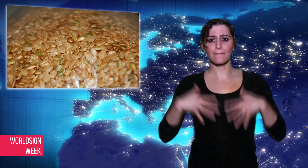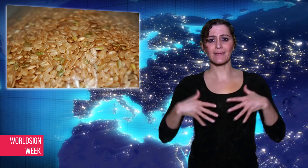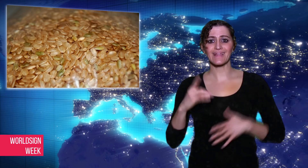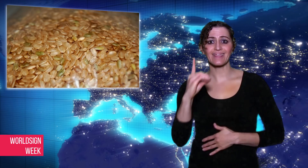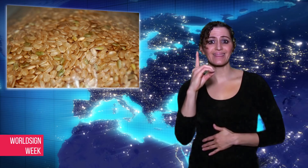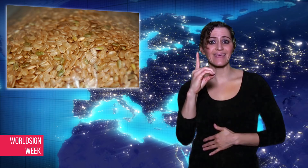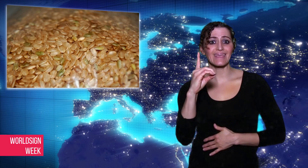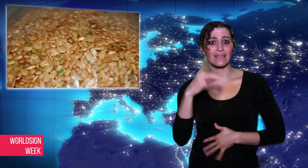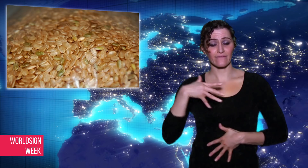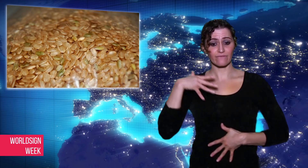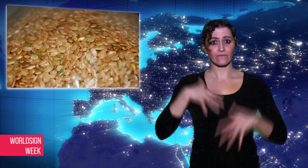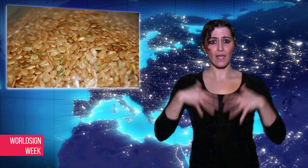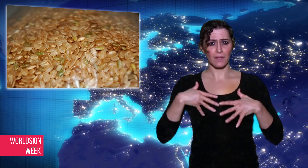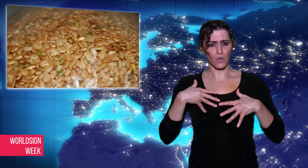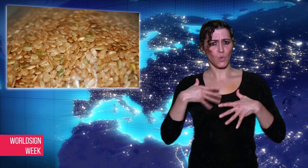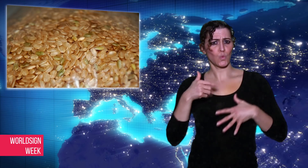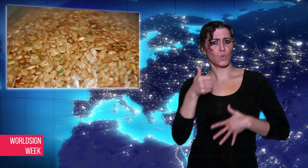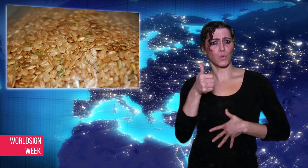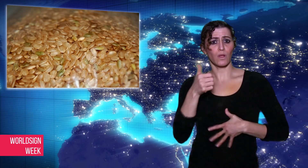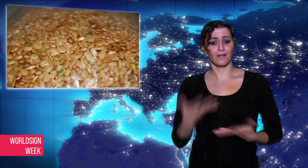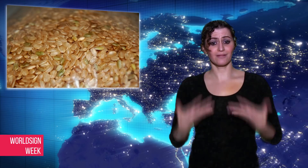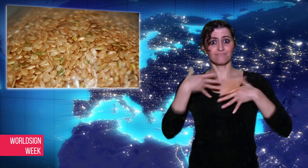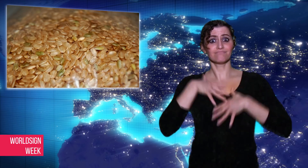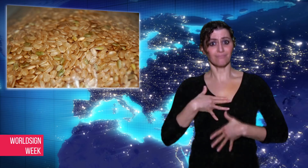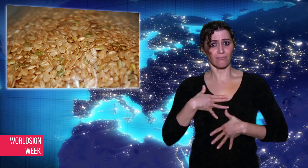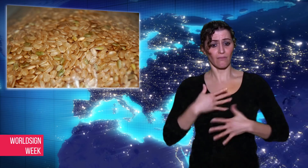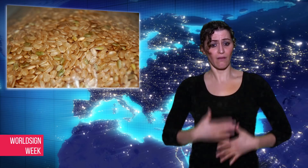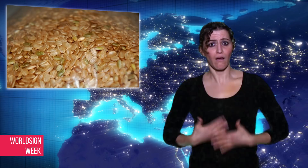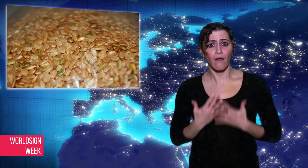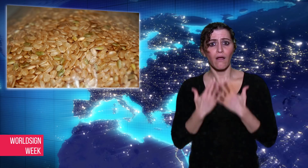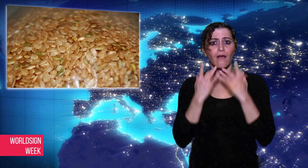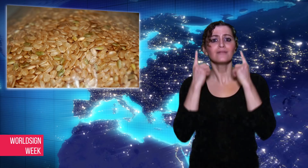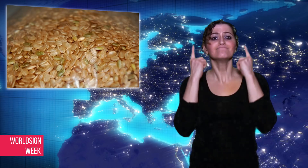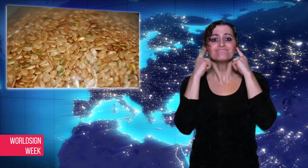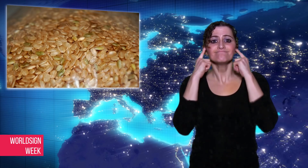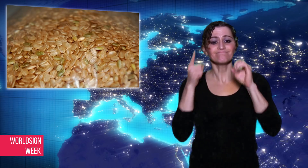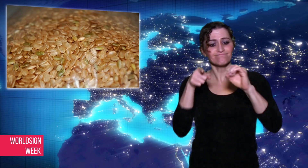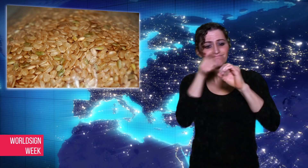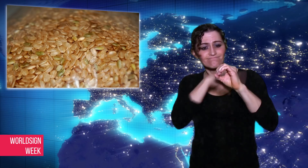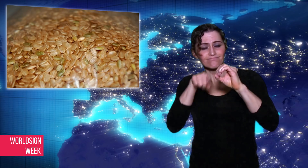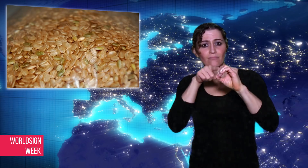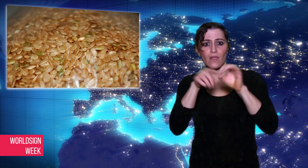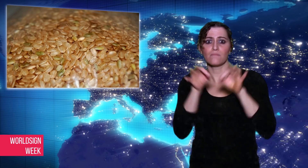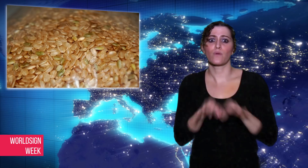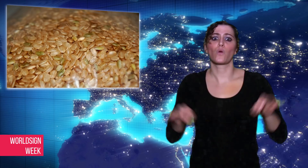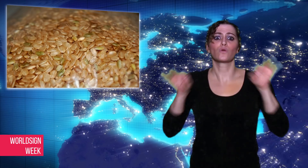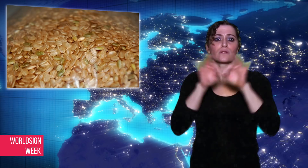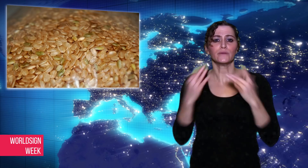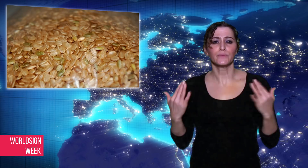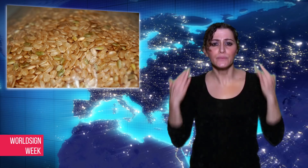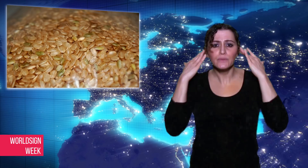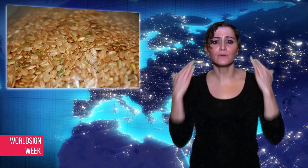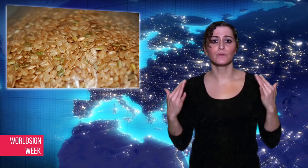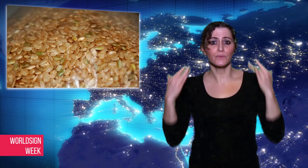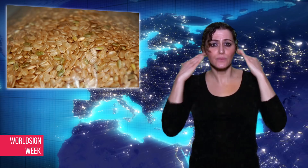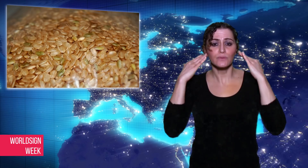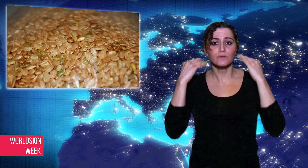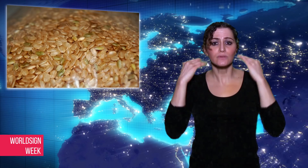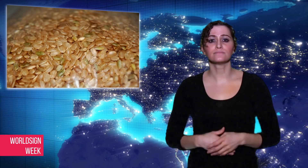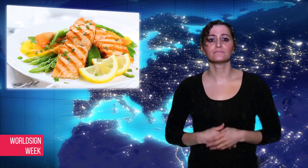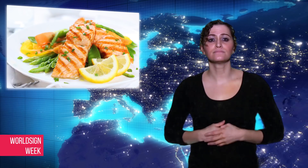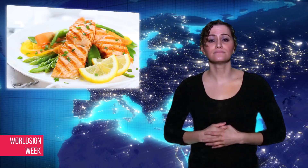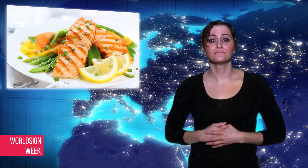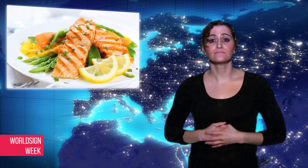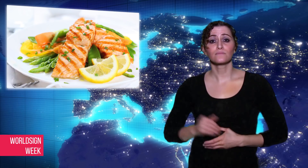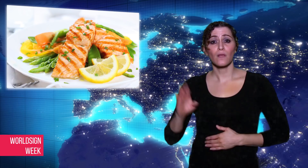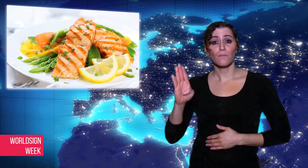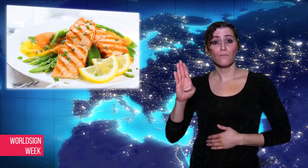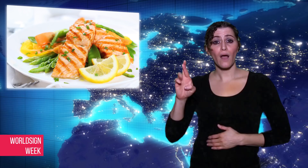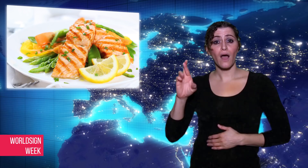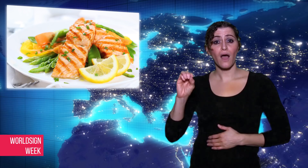rice is high in a mineral